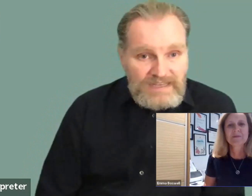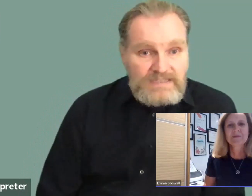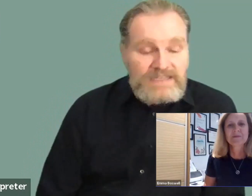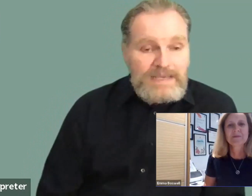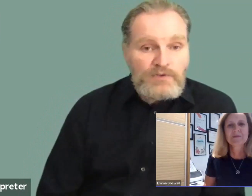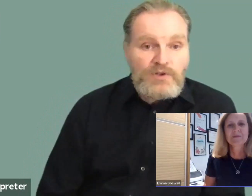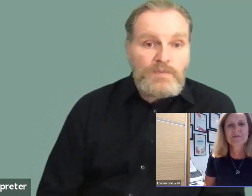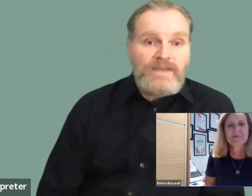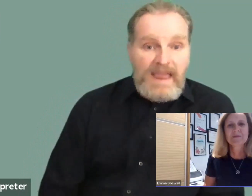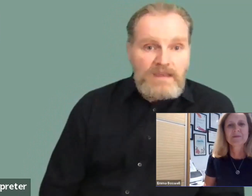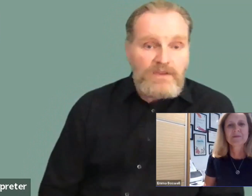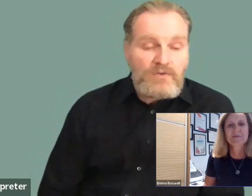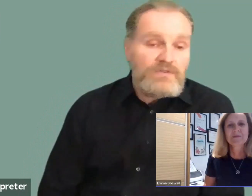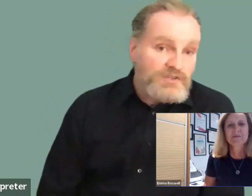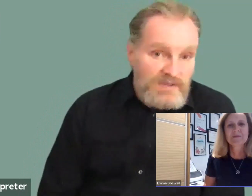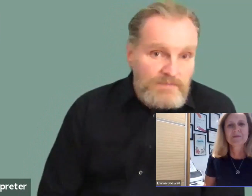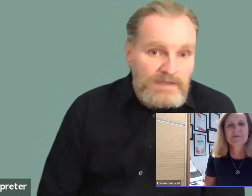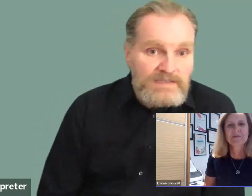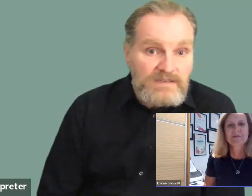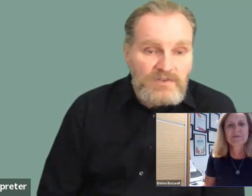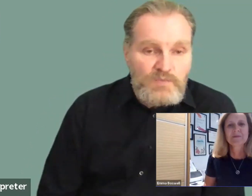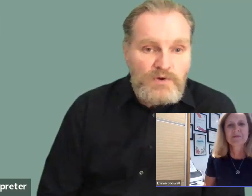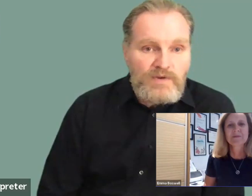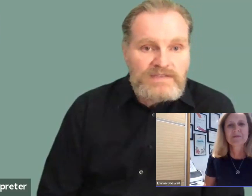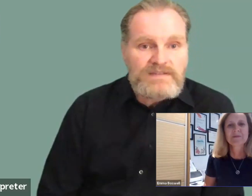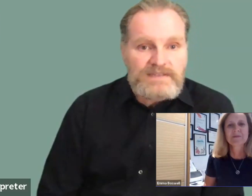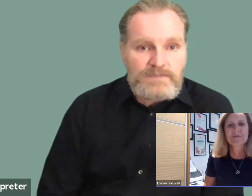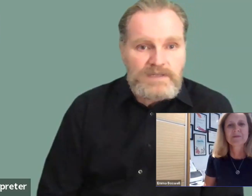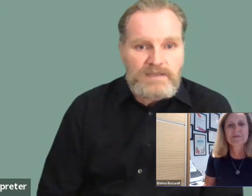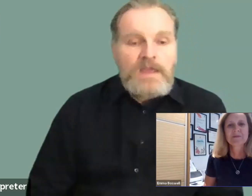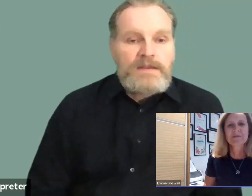checks to keep on top of any other conditions that might start to progress at the same time.